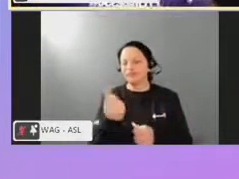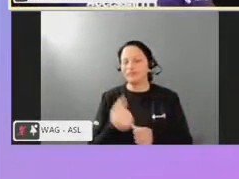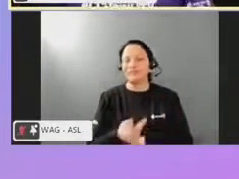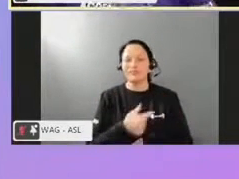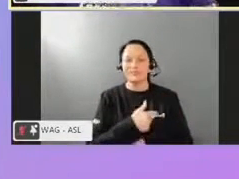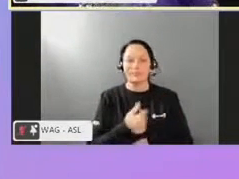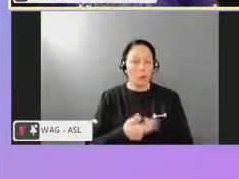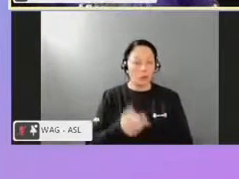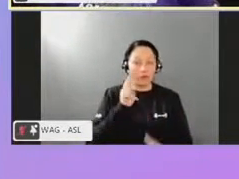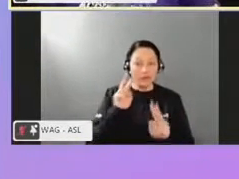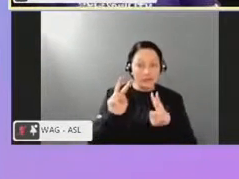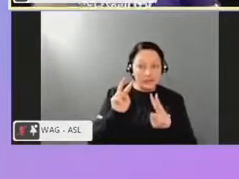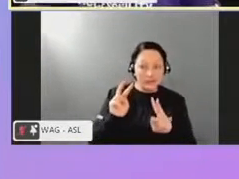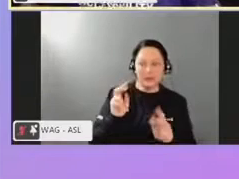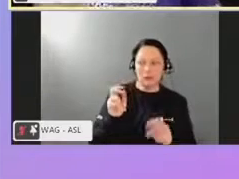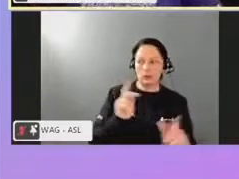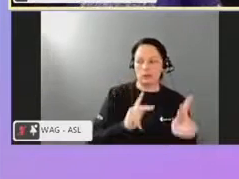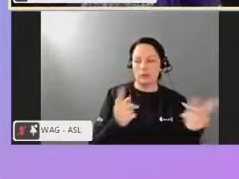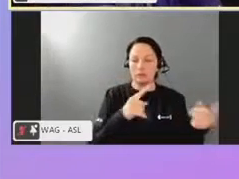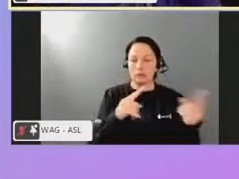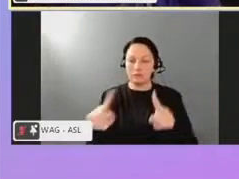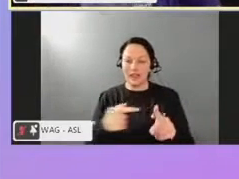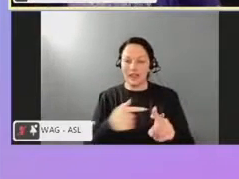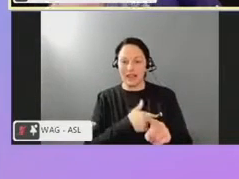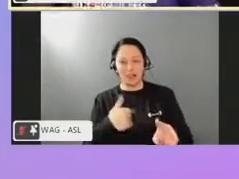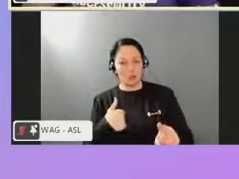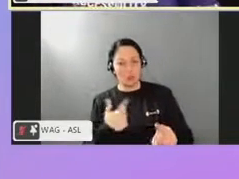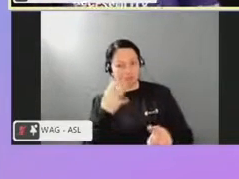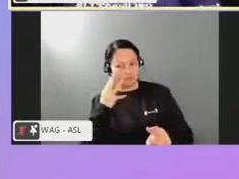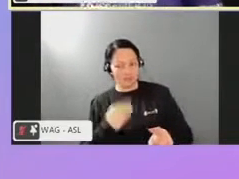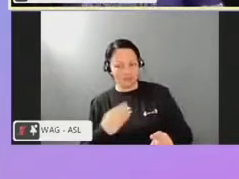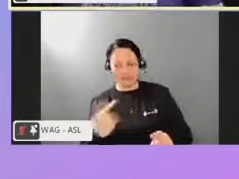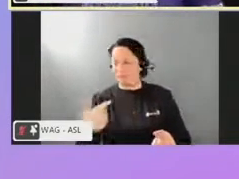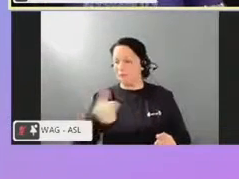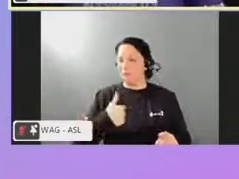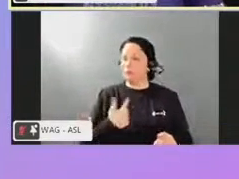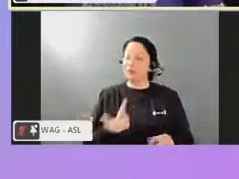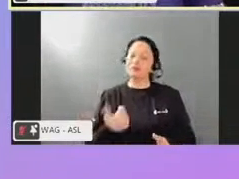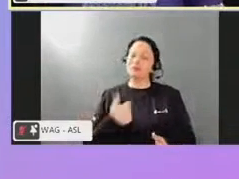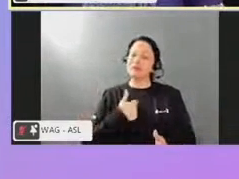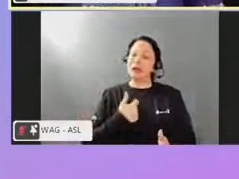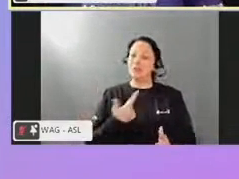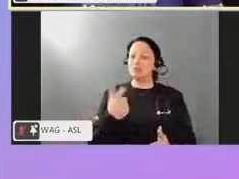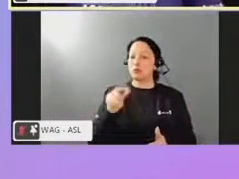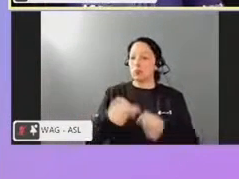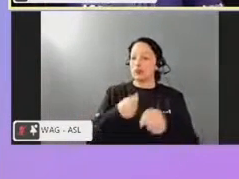about those concepts in the 1st place, and we need a lot of hand hold of for those considerations. That's a lot of speakers all the out there that you've seen for